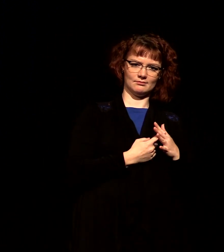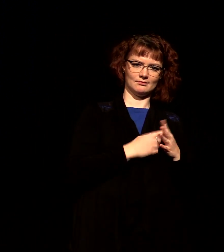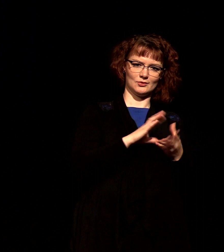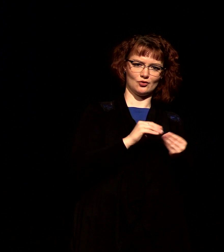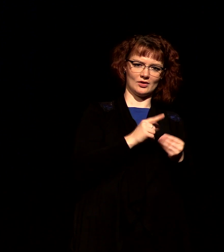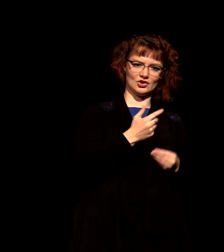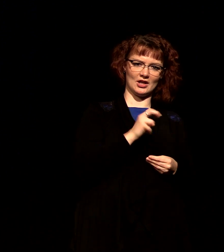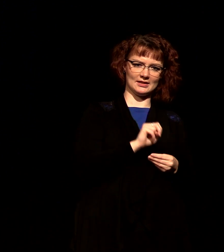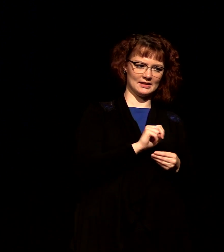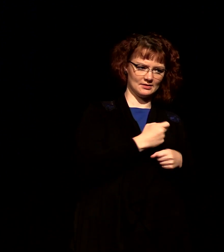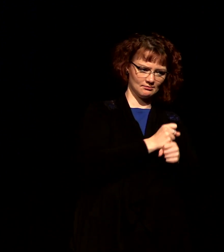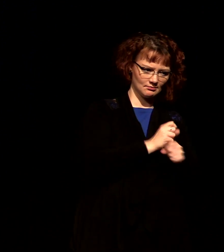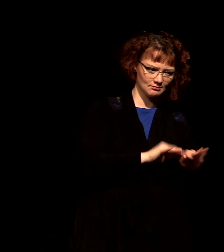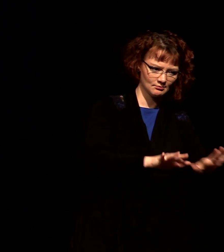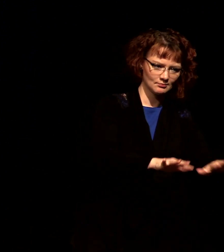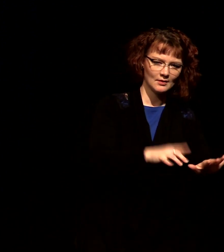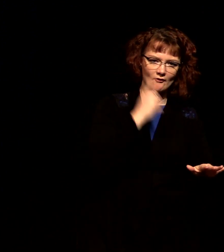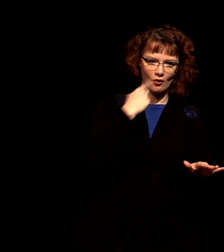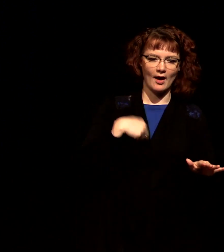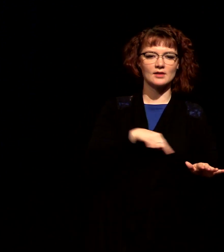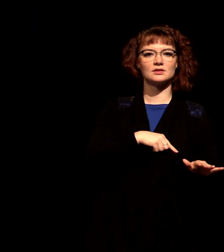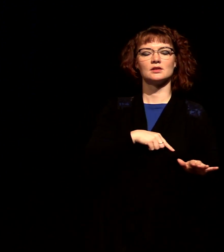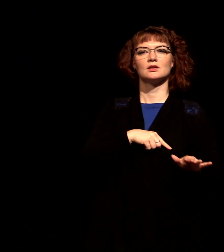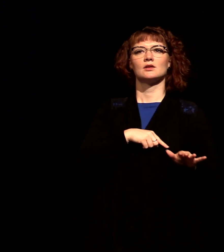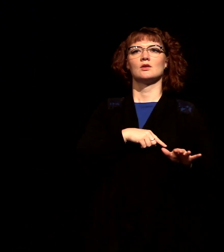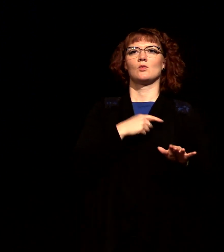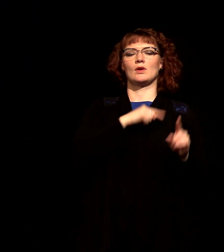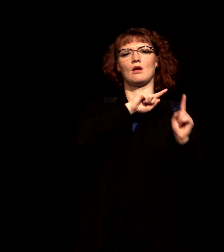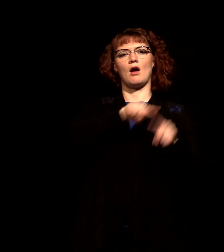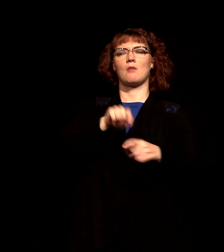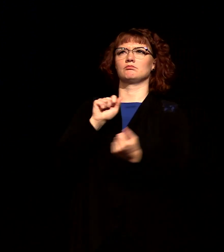And we come into His presence reminded in encounter with the